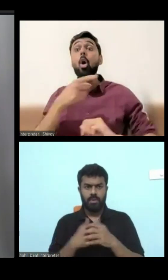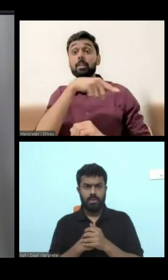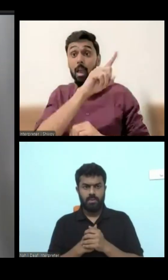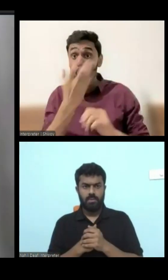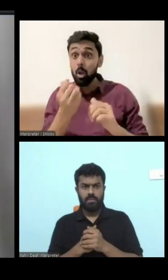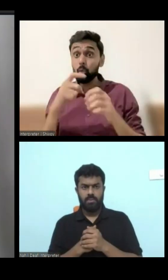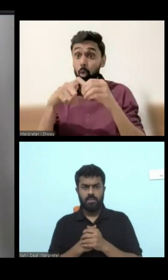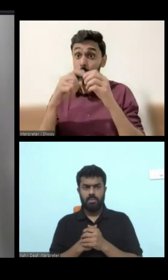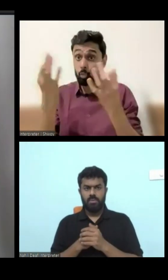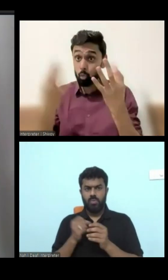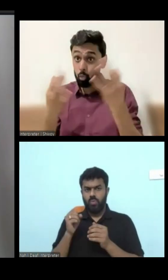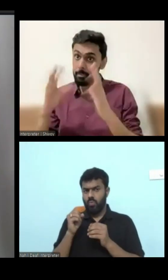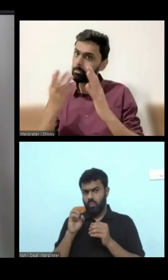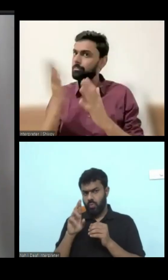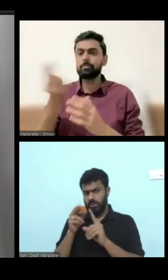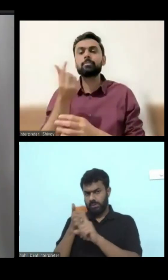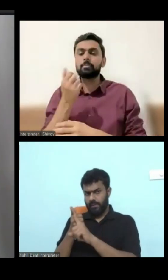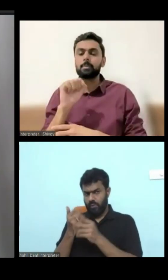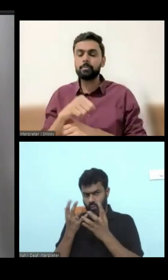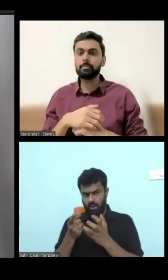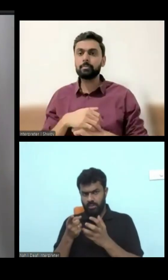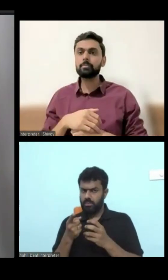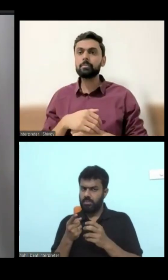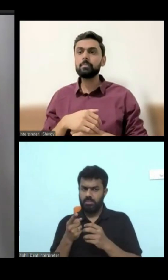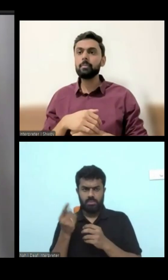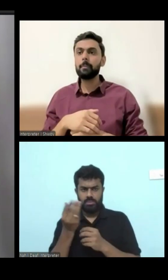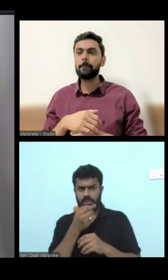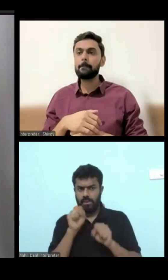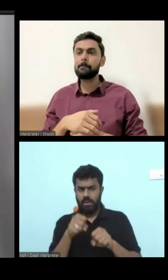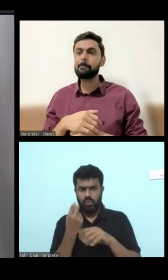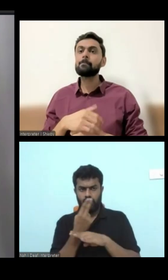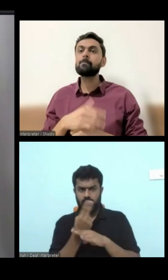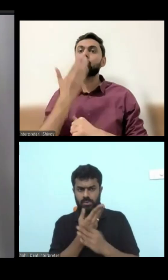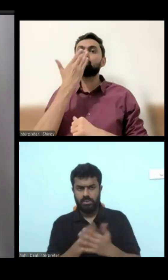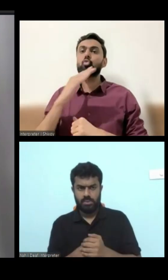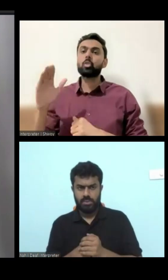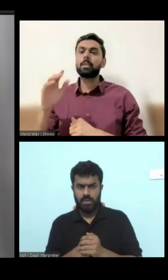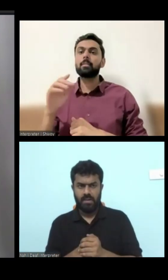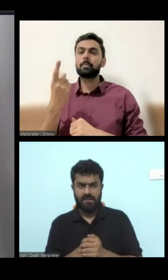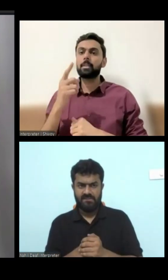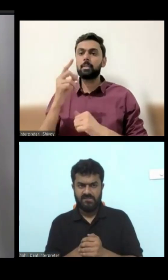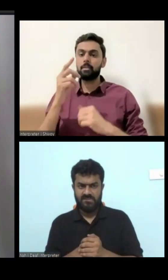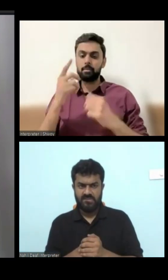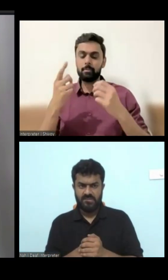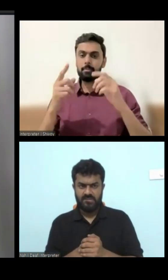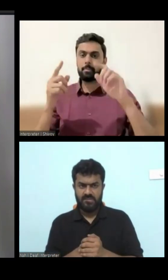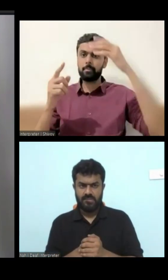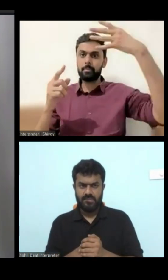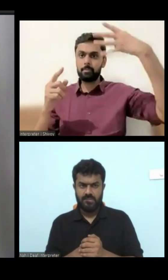Swalekhan test has three kinds of questions that students can solve. One is match the following. One is MCQ, multiple choice.